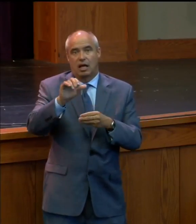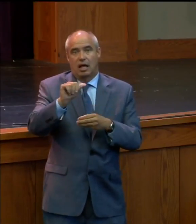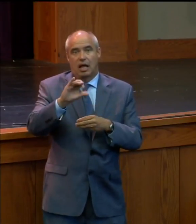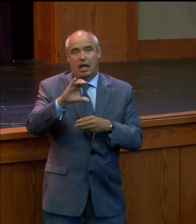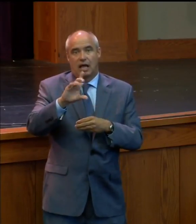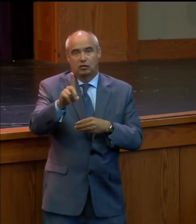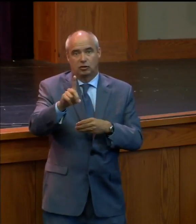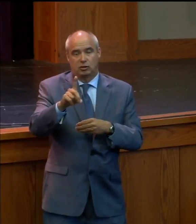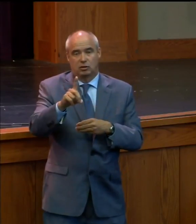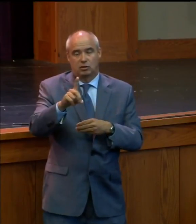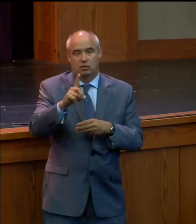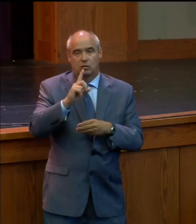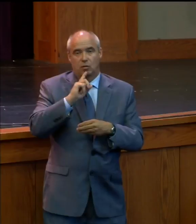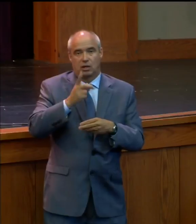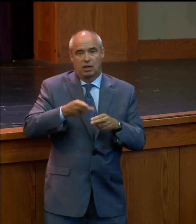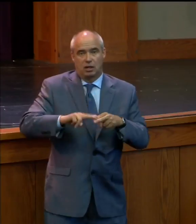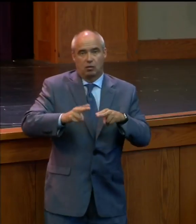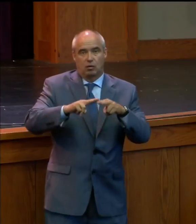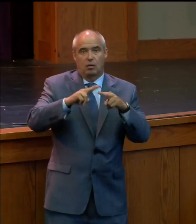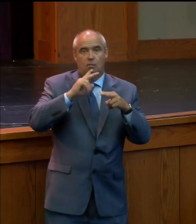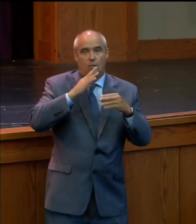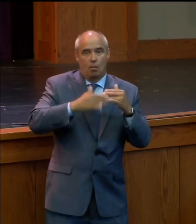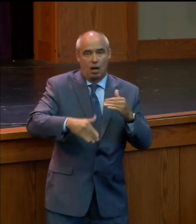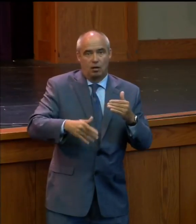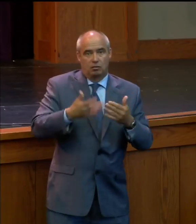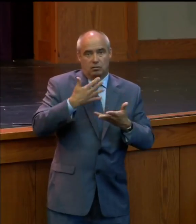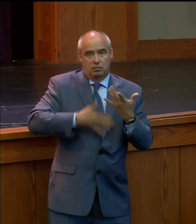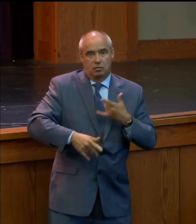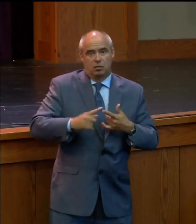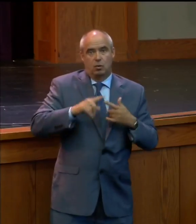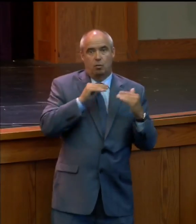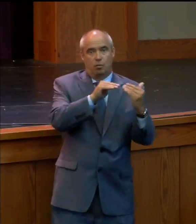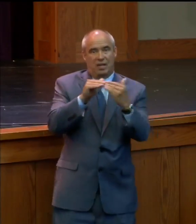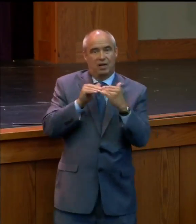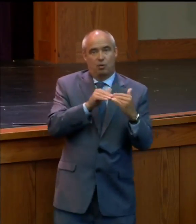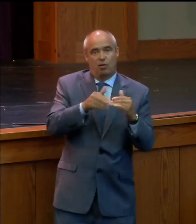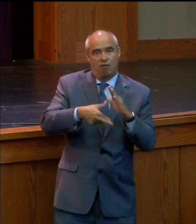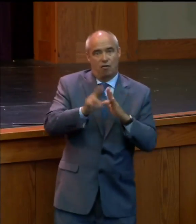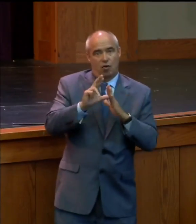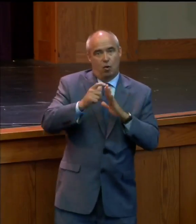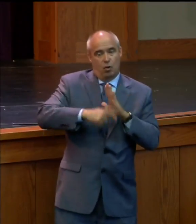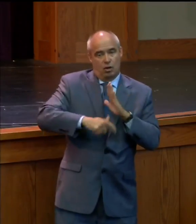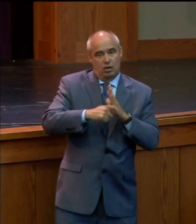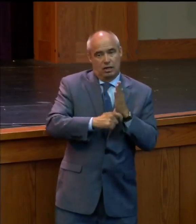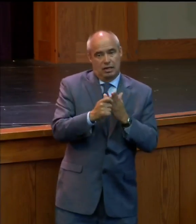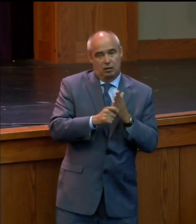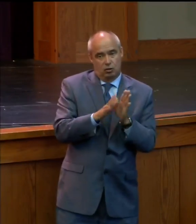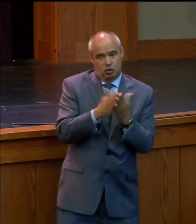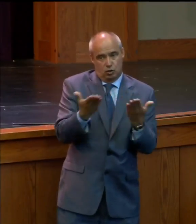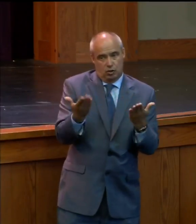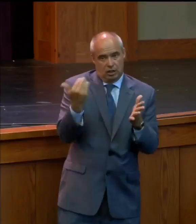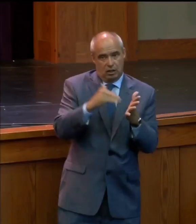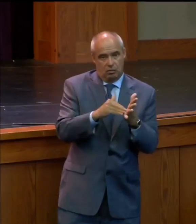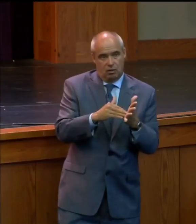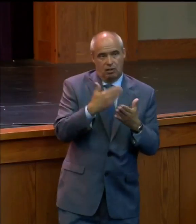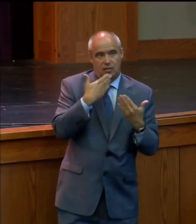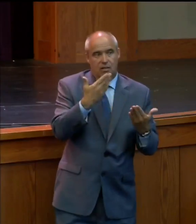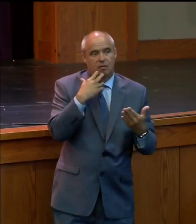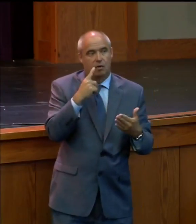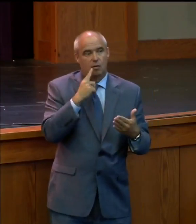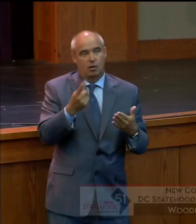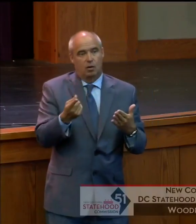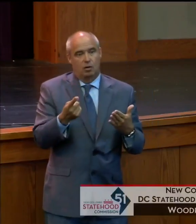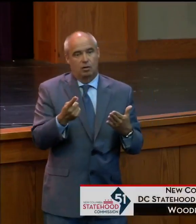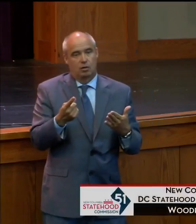INCREASING LEAD LEVELS IN KIDS AND I ALSO WANT TO PUT IN A